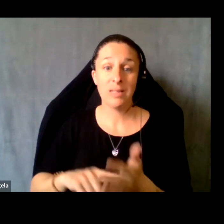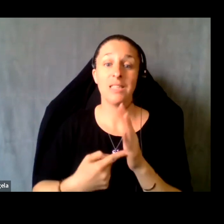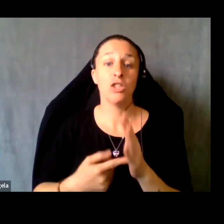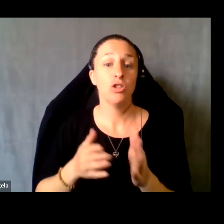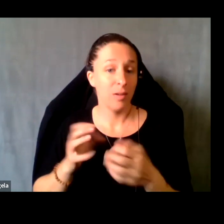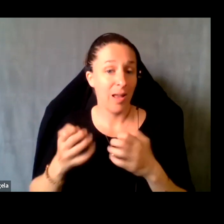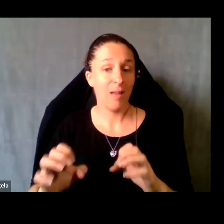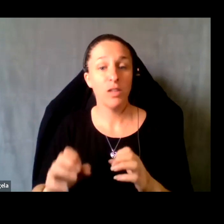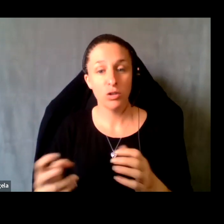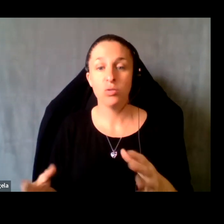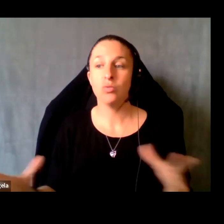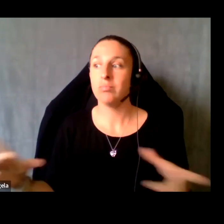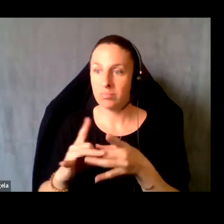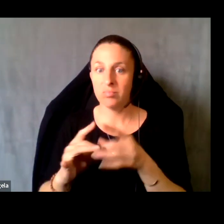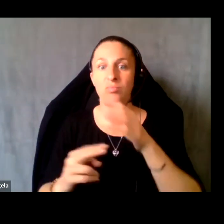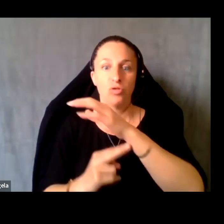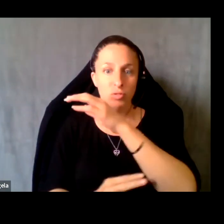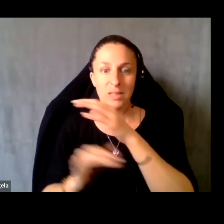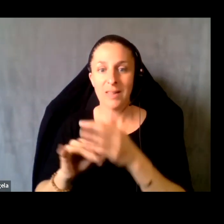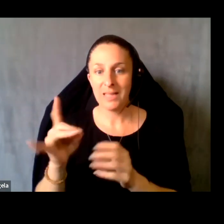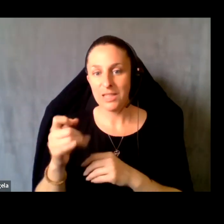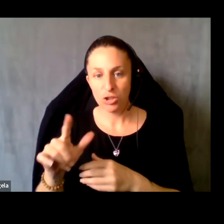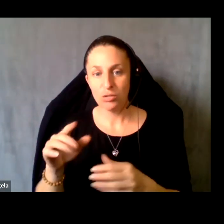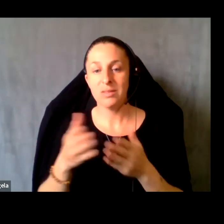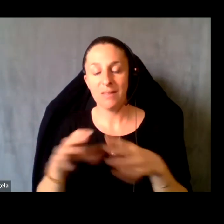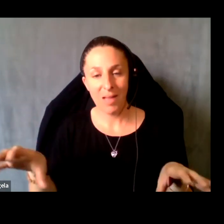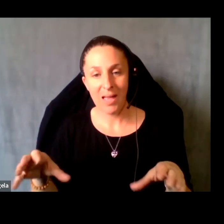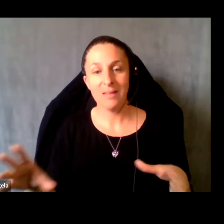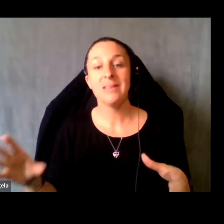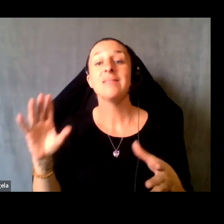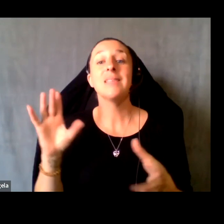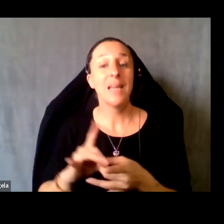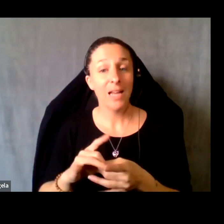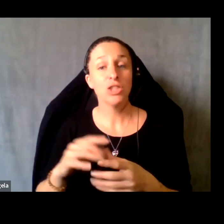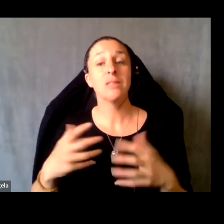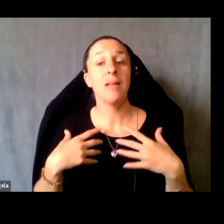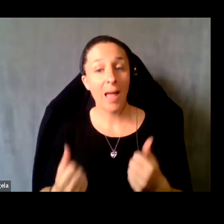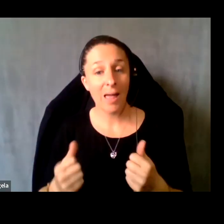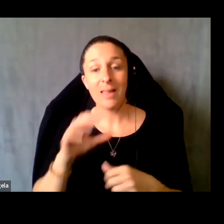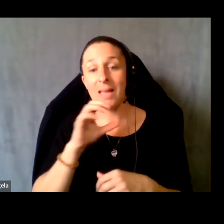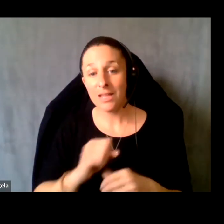digital divide was our connections, health, aging, and technology – acronym CHAT – program